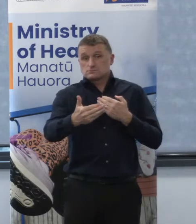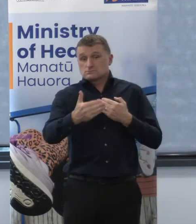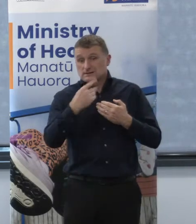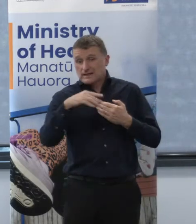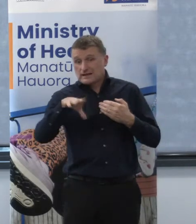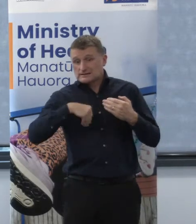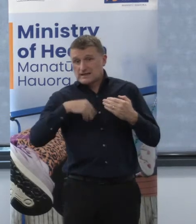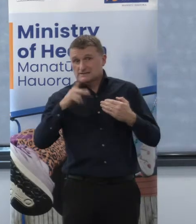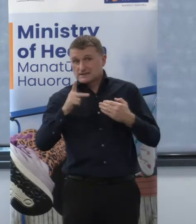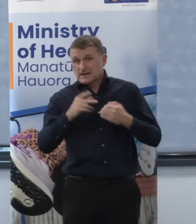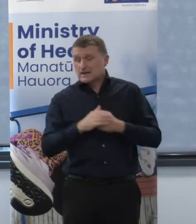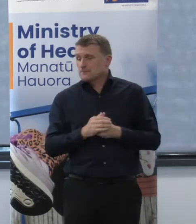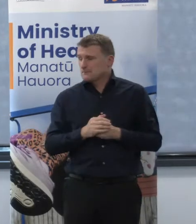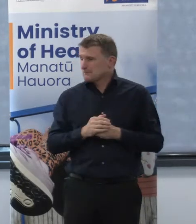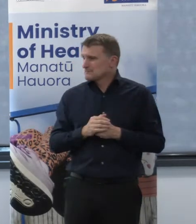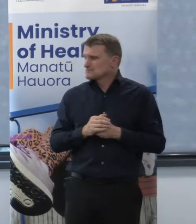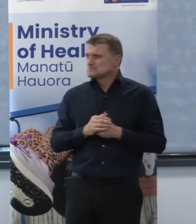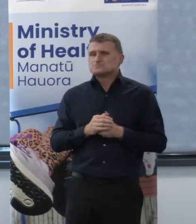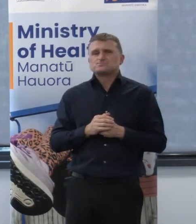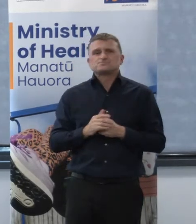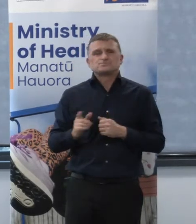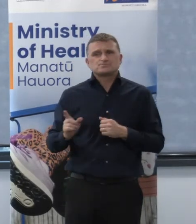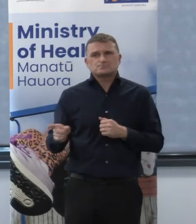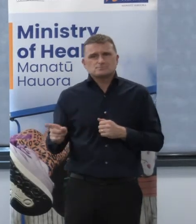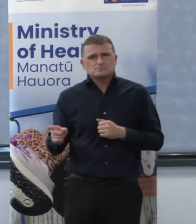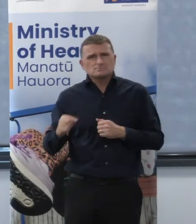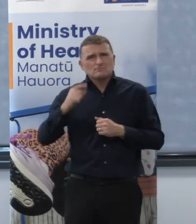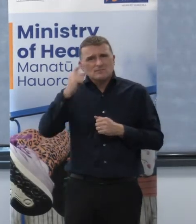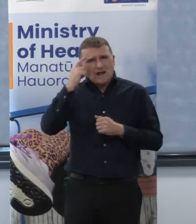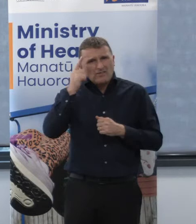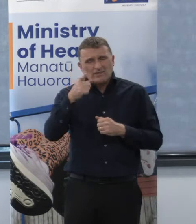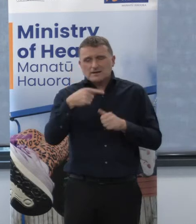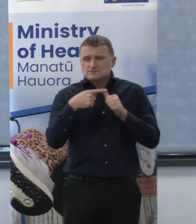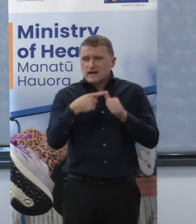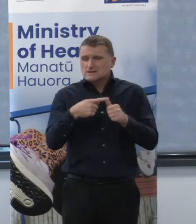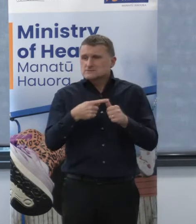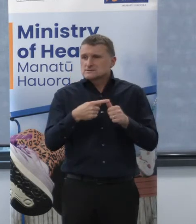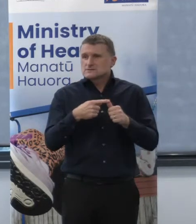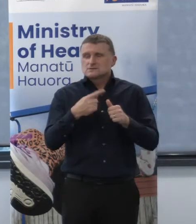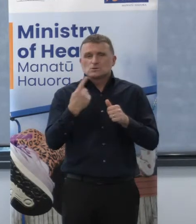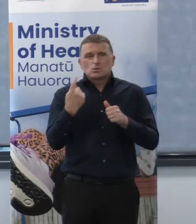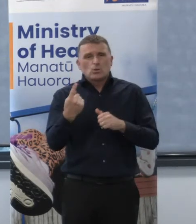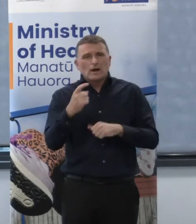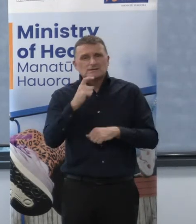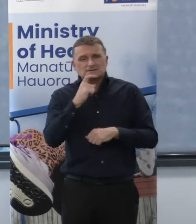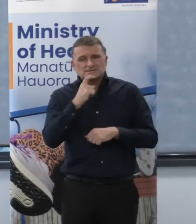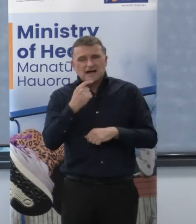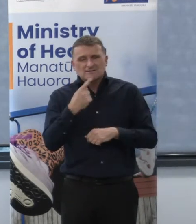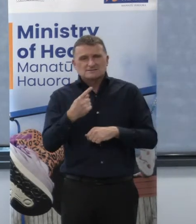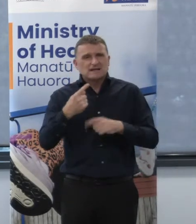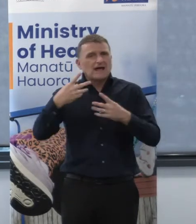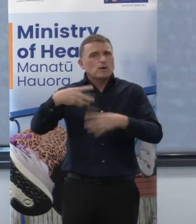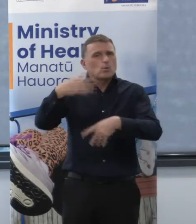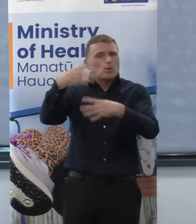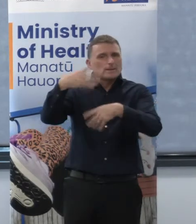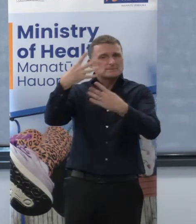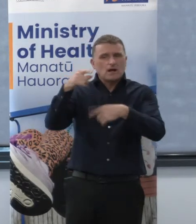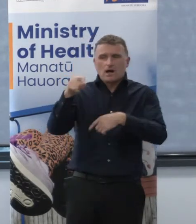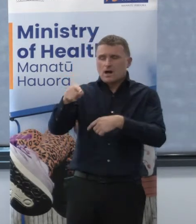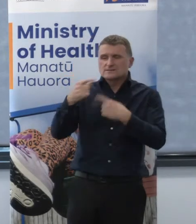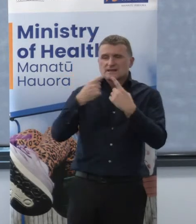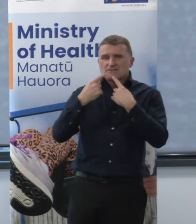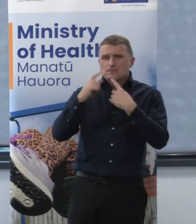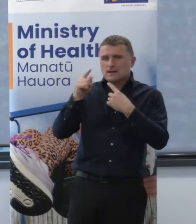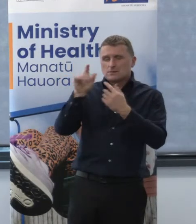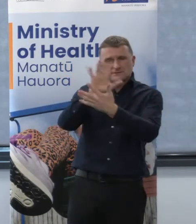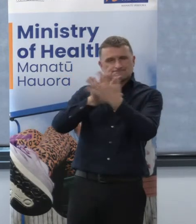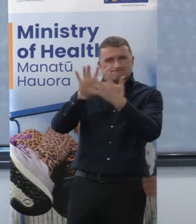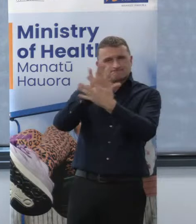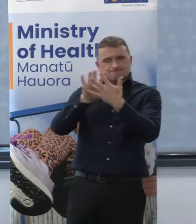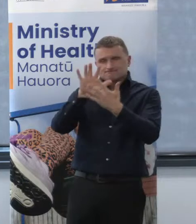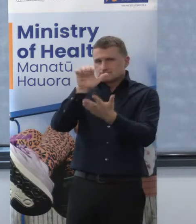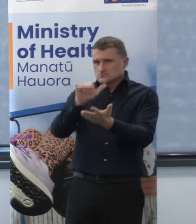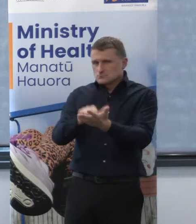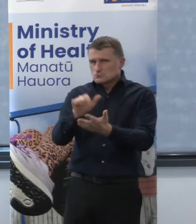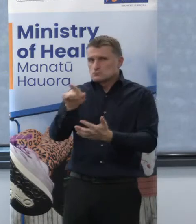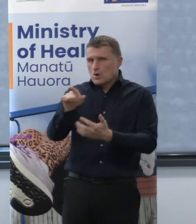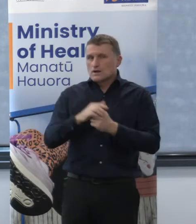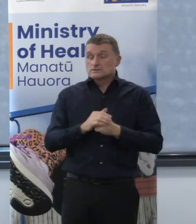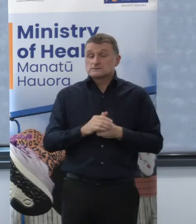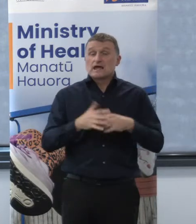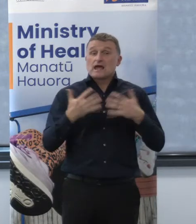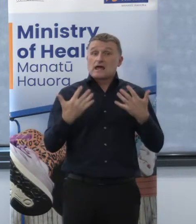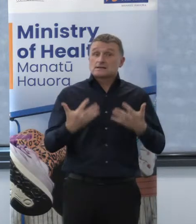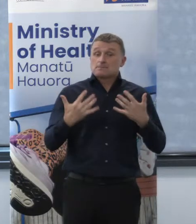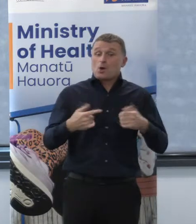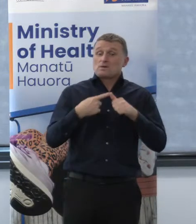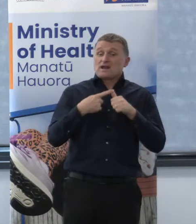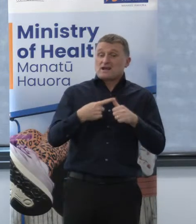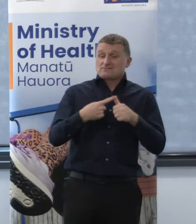not likely to get COVID?